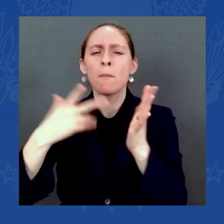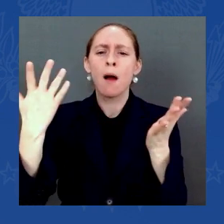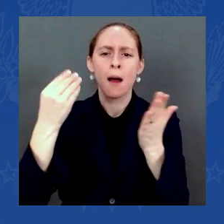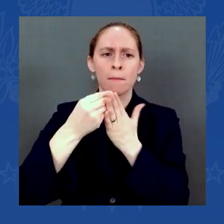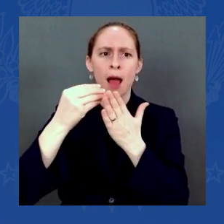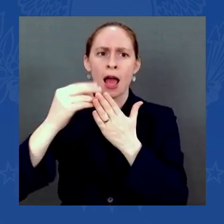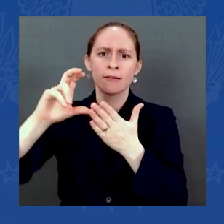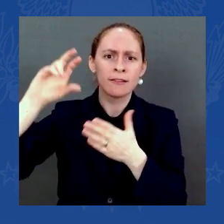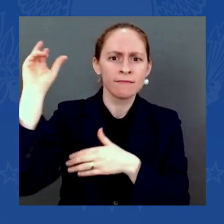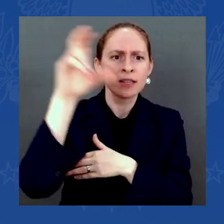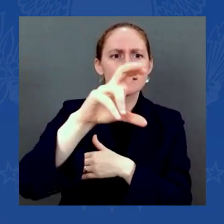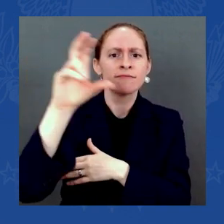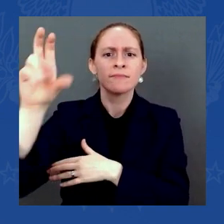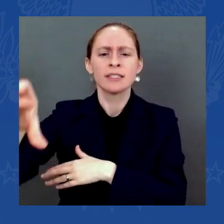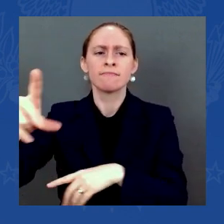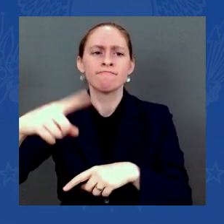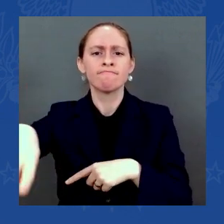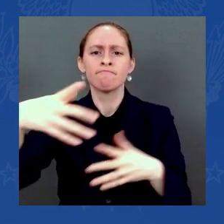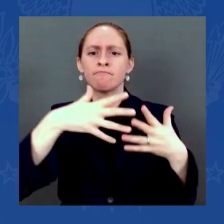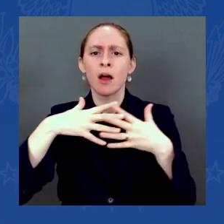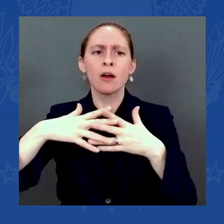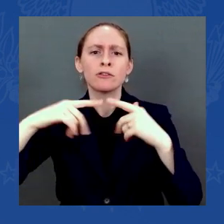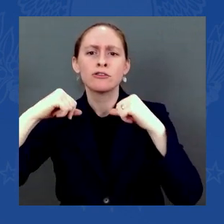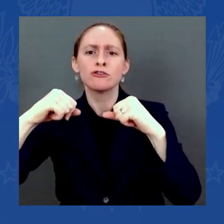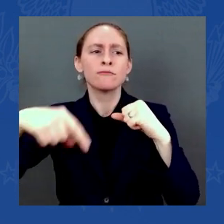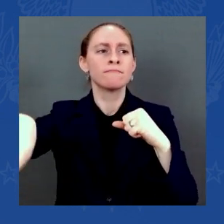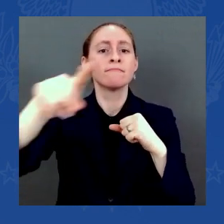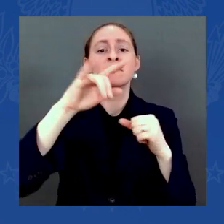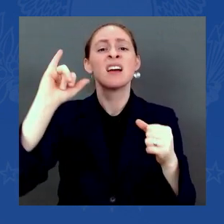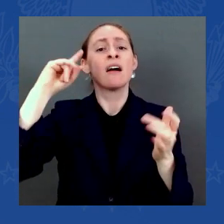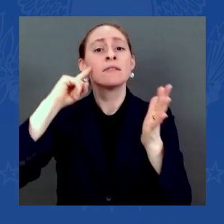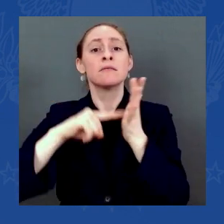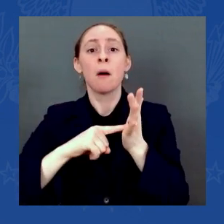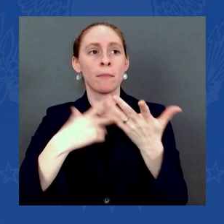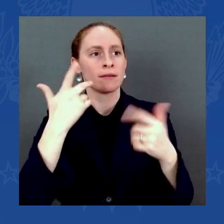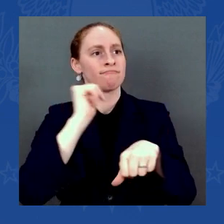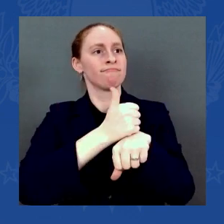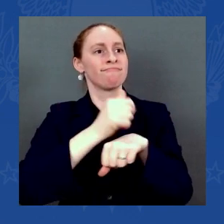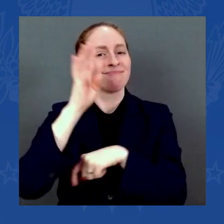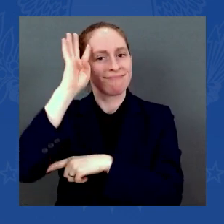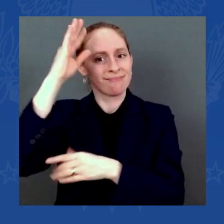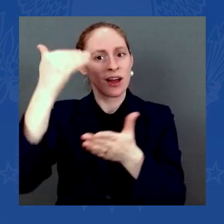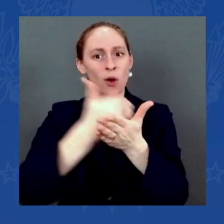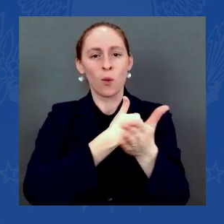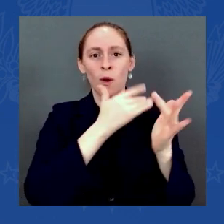In my budget, as President, I'm calling for the creation of the Advanced Research Projects Agency for Health --